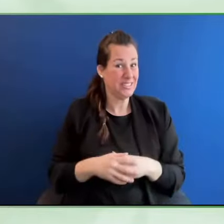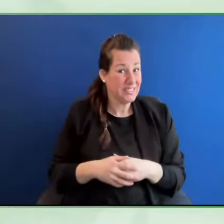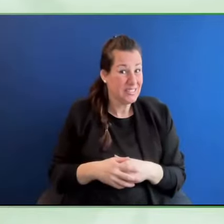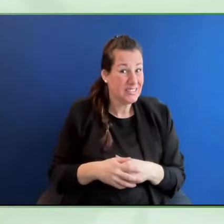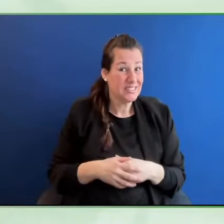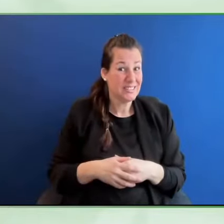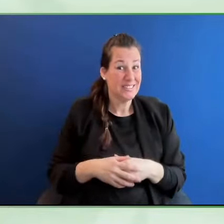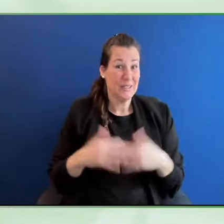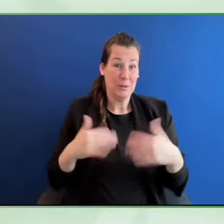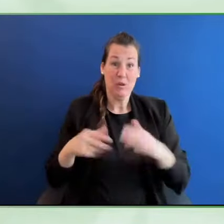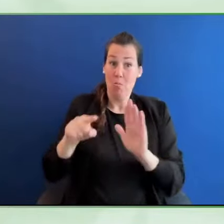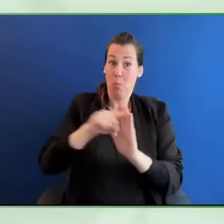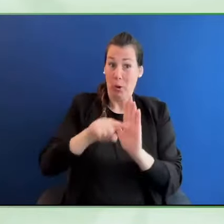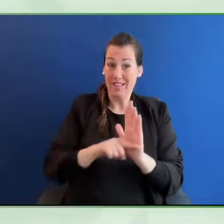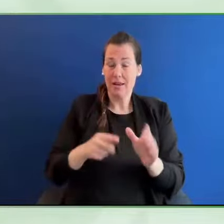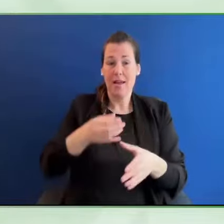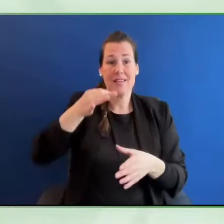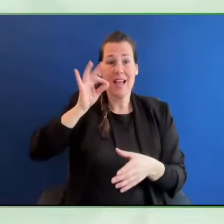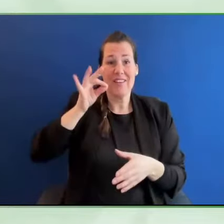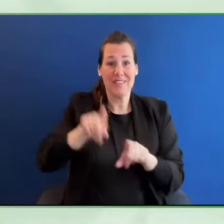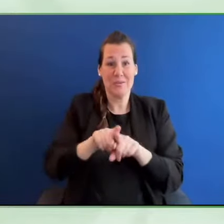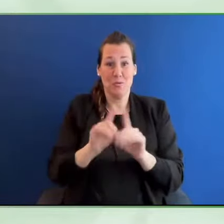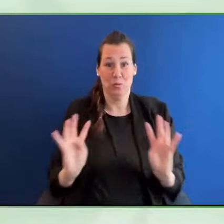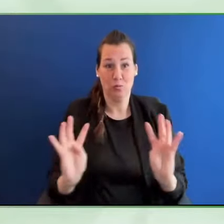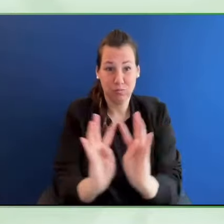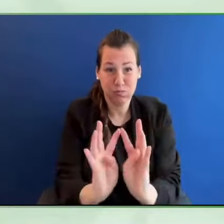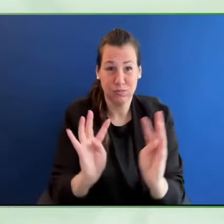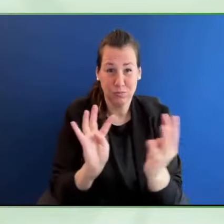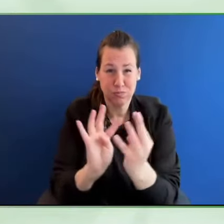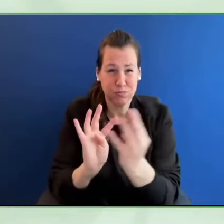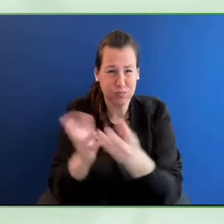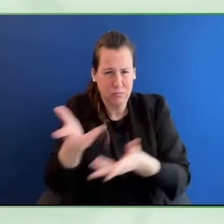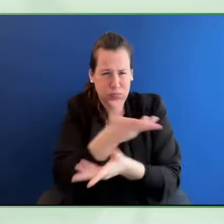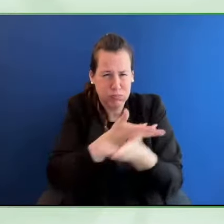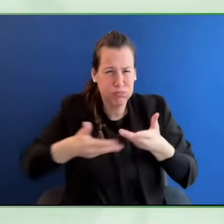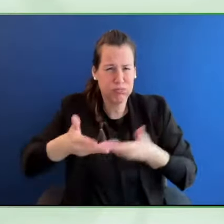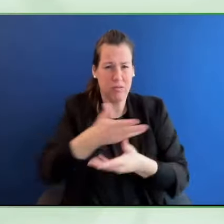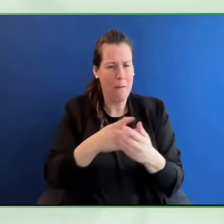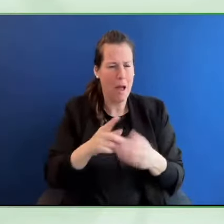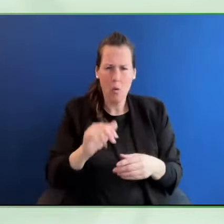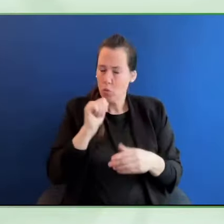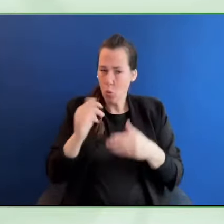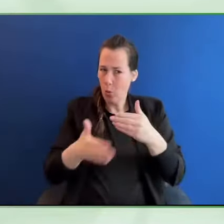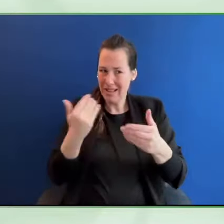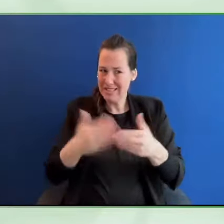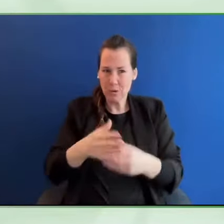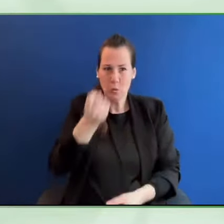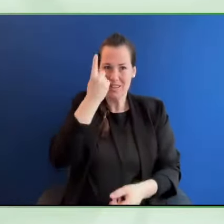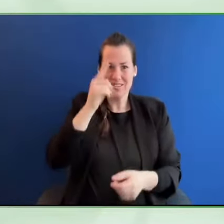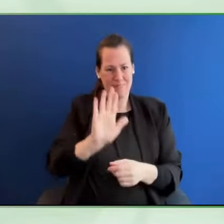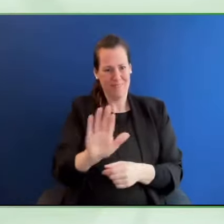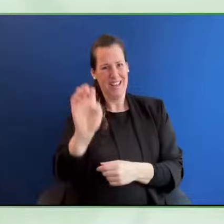so that is also work that we do in terms of trying to bridge the gap between the international,